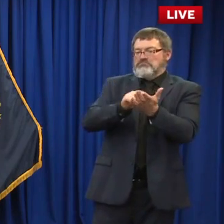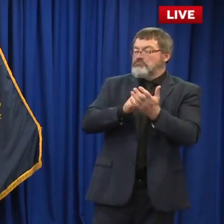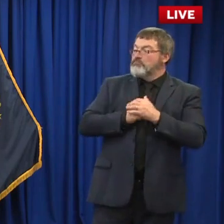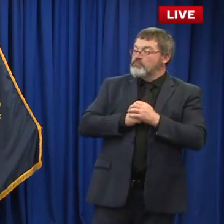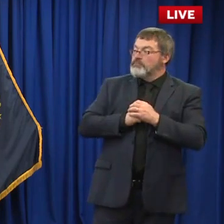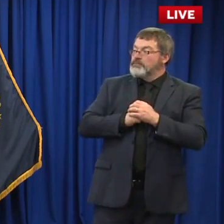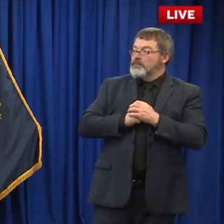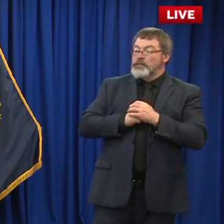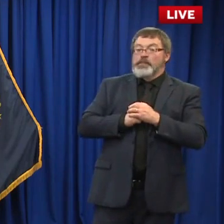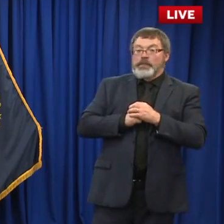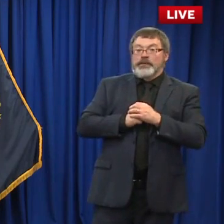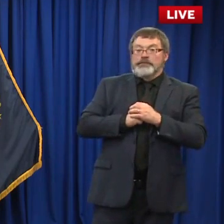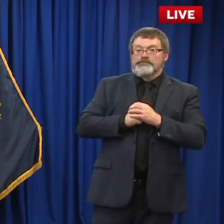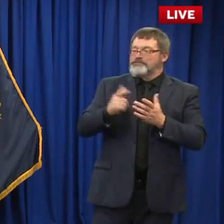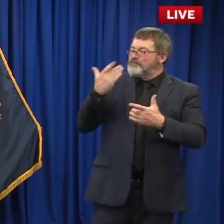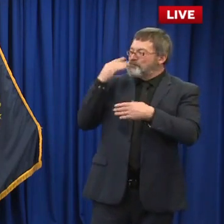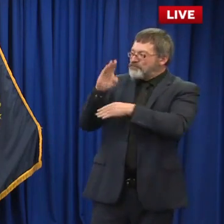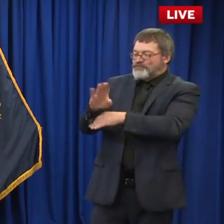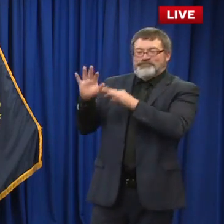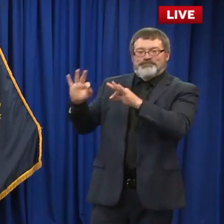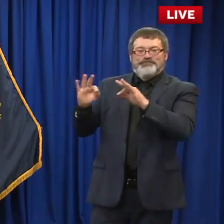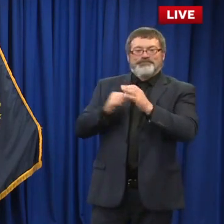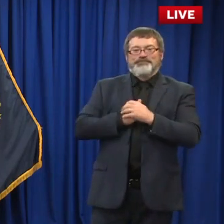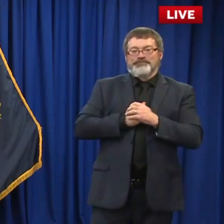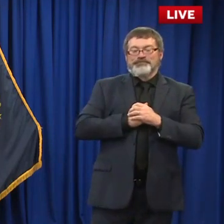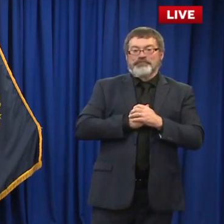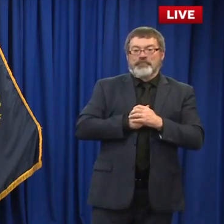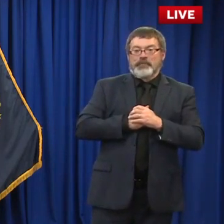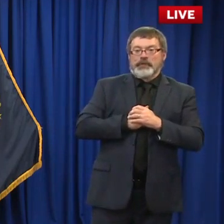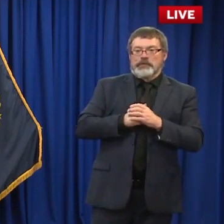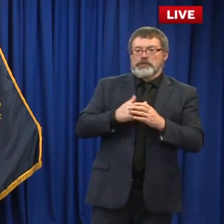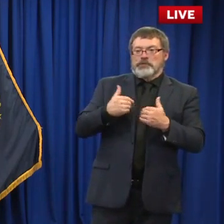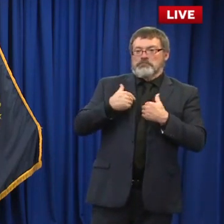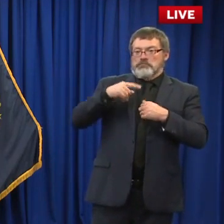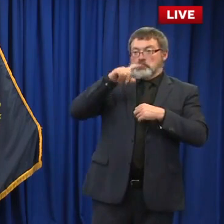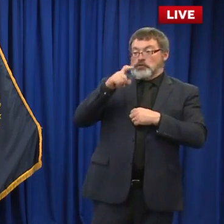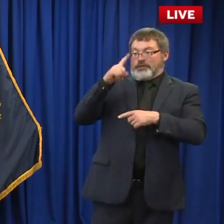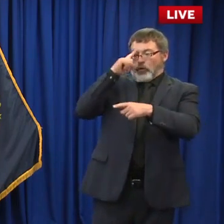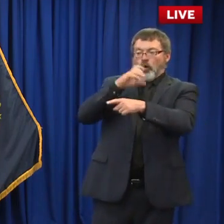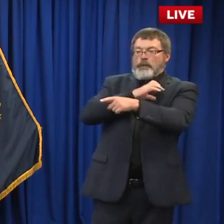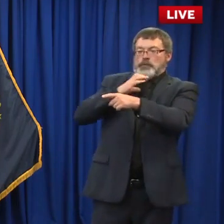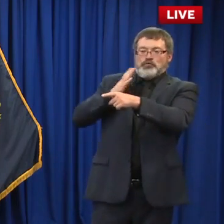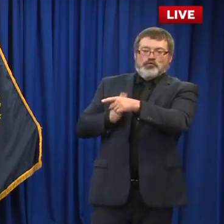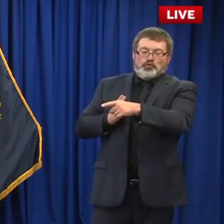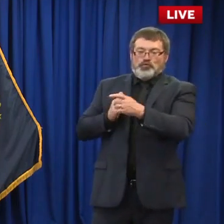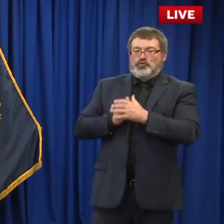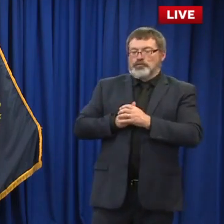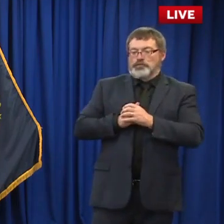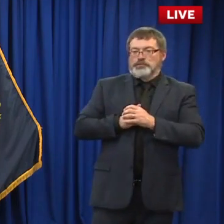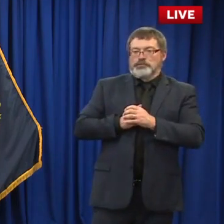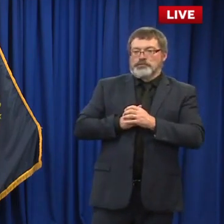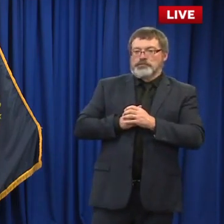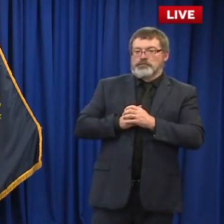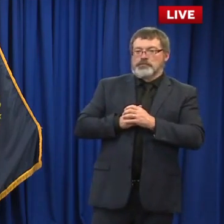THE NEXT QUESTION COMES FROM HARRISON. YEAH. GOOD AFTERNOON.